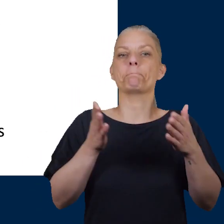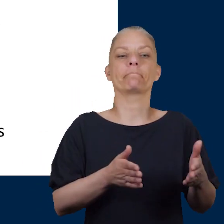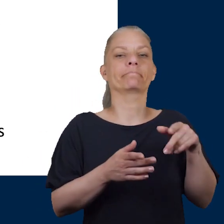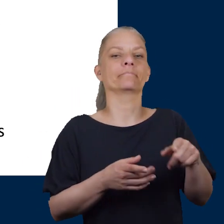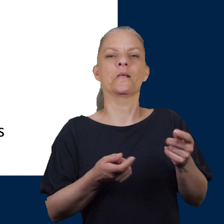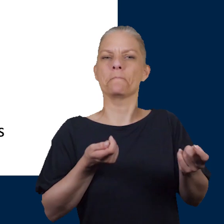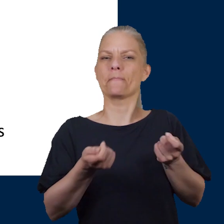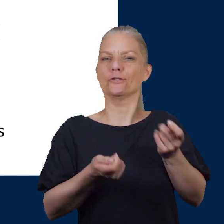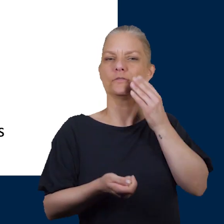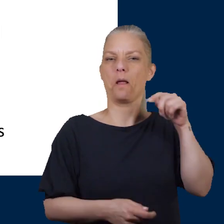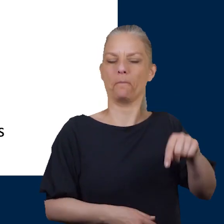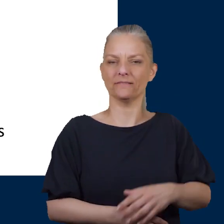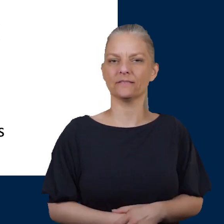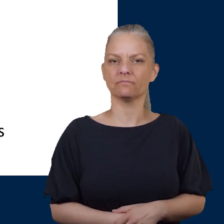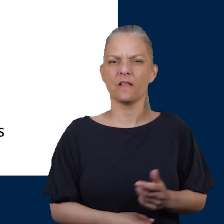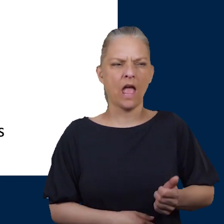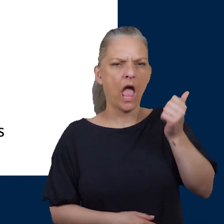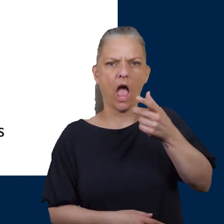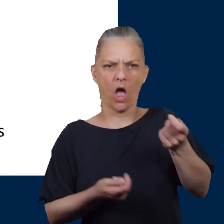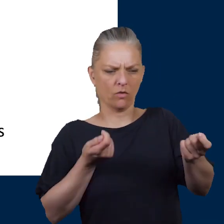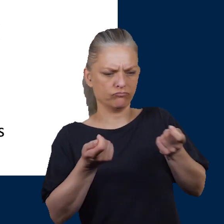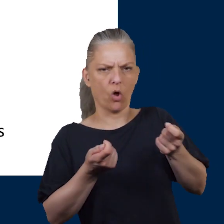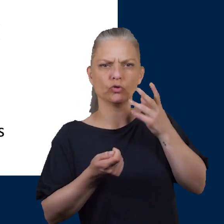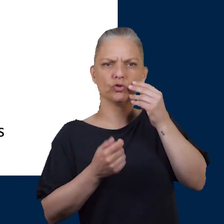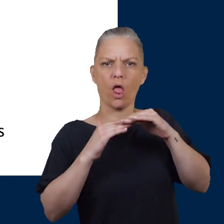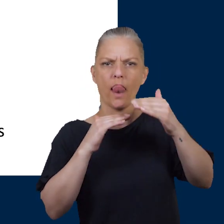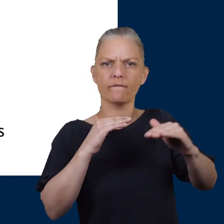your blood pressure and your cholesterol and prevent these complications from happening.